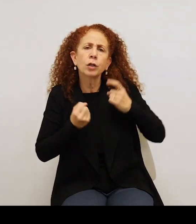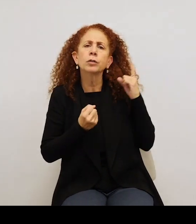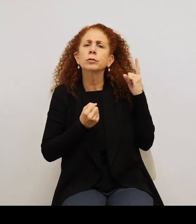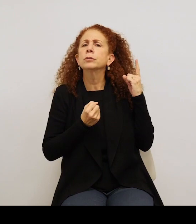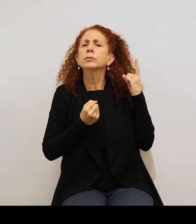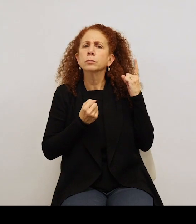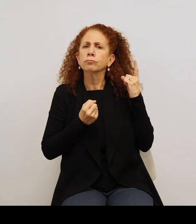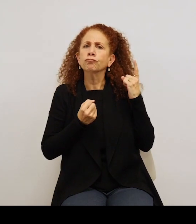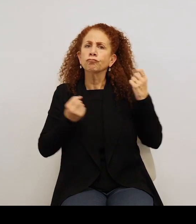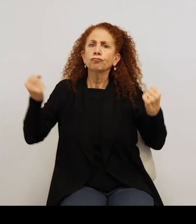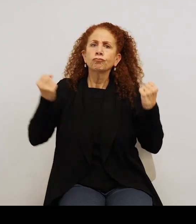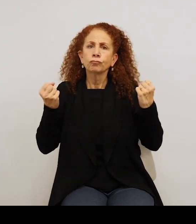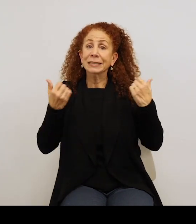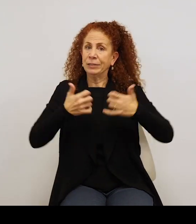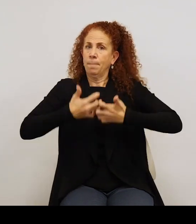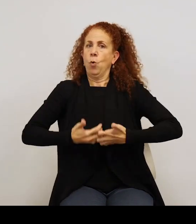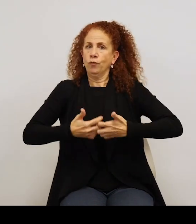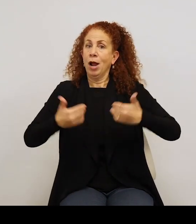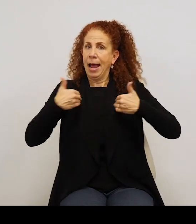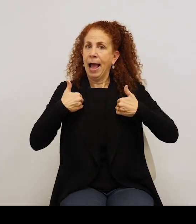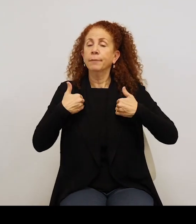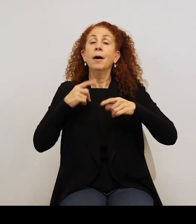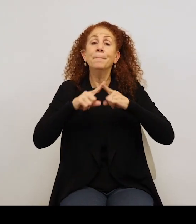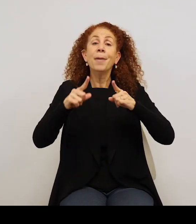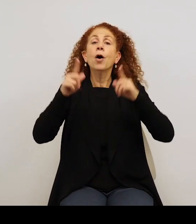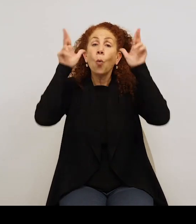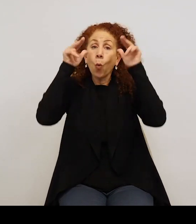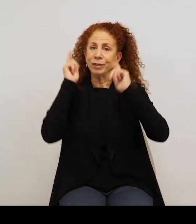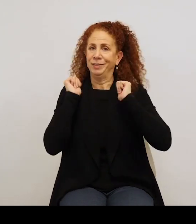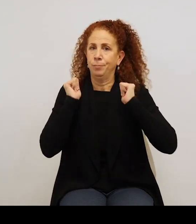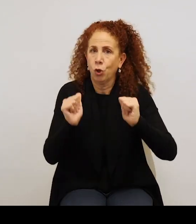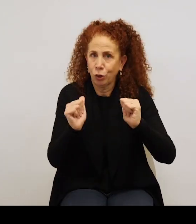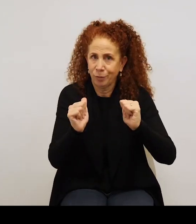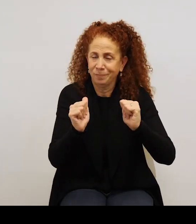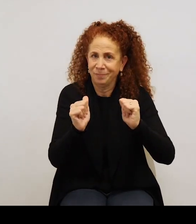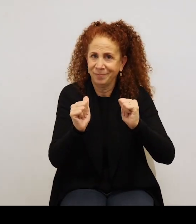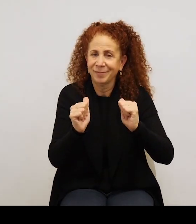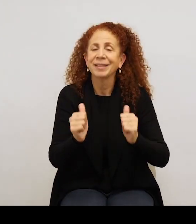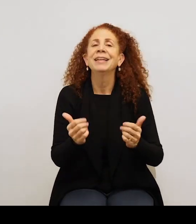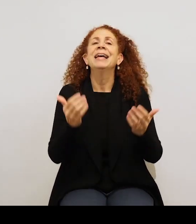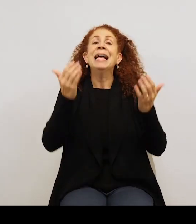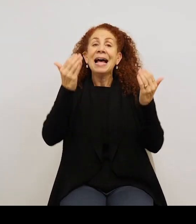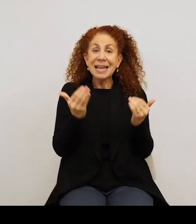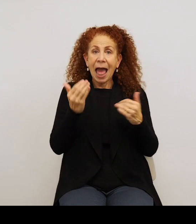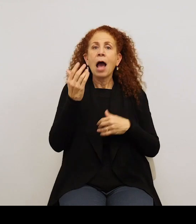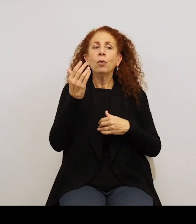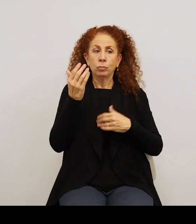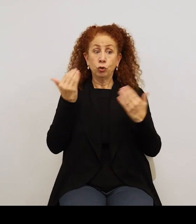still motorized by horses. Nowadays when we think about horses in the city,